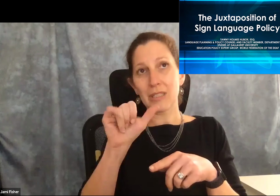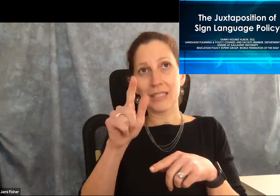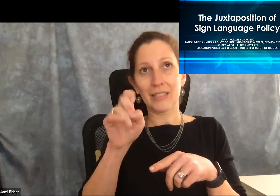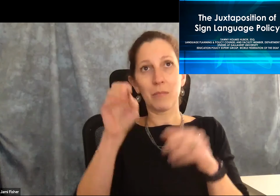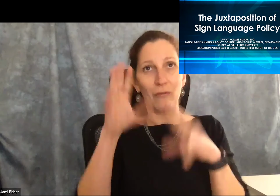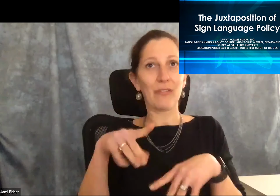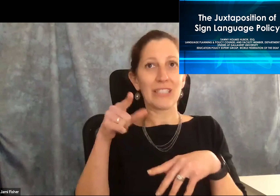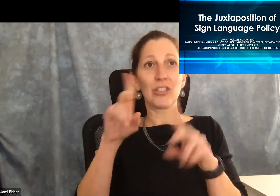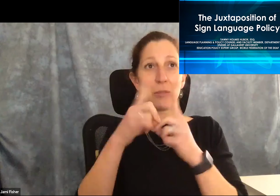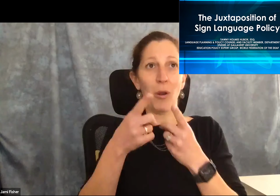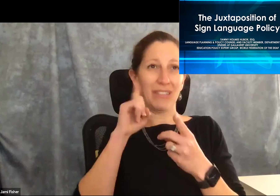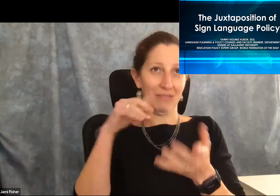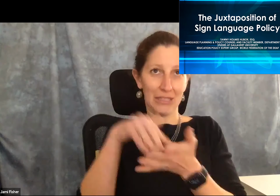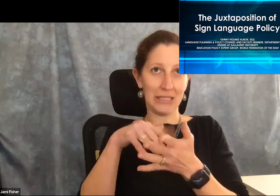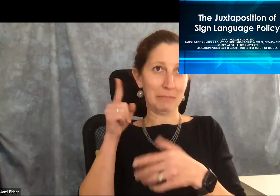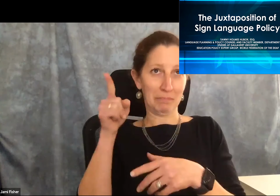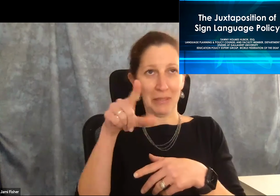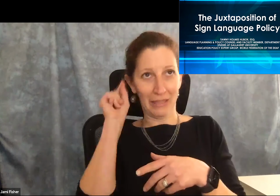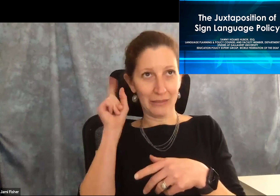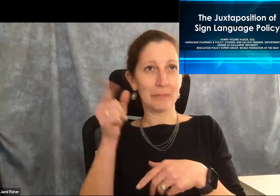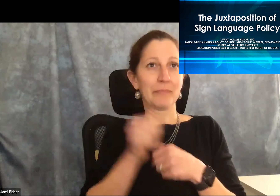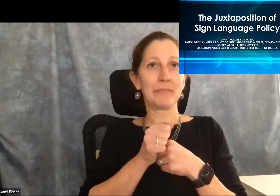Along with being associate professor in the department of deaths days.